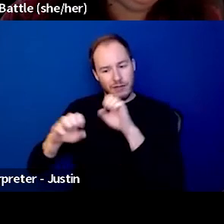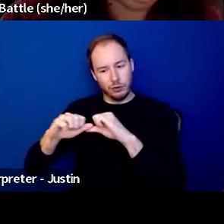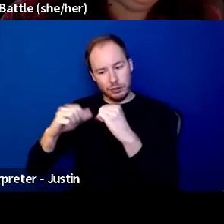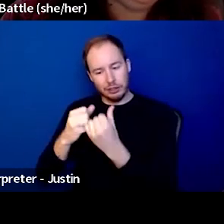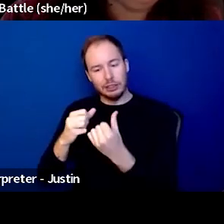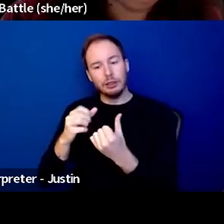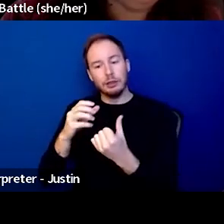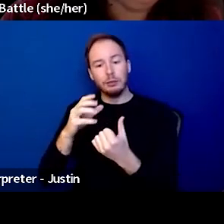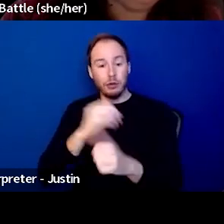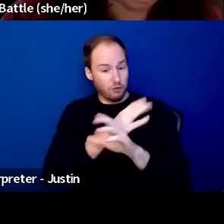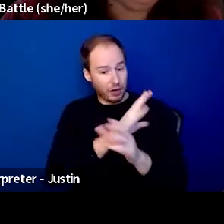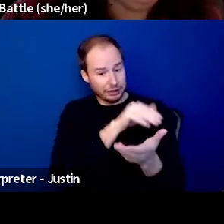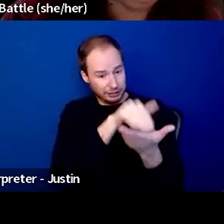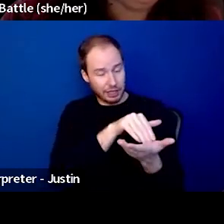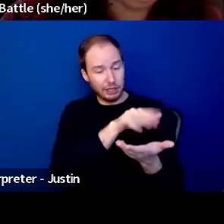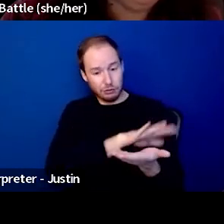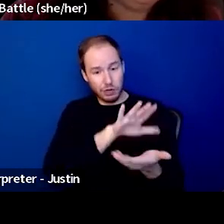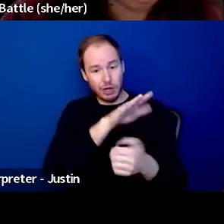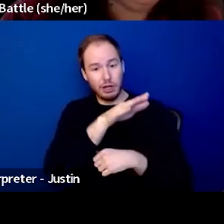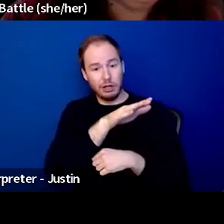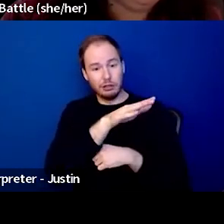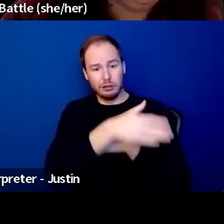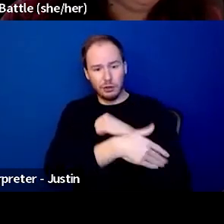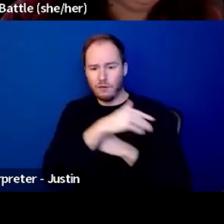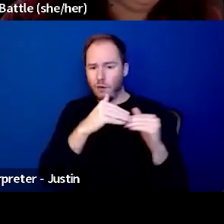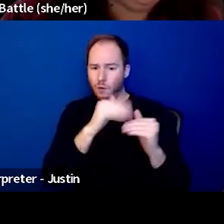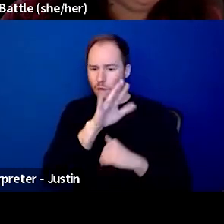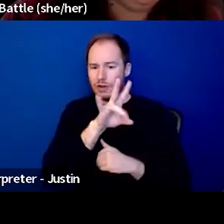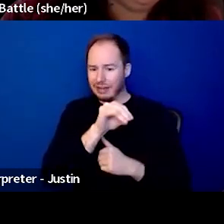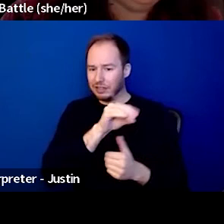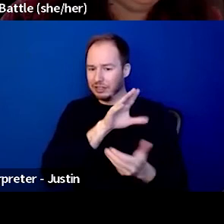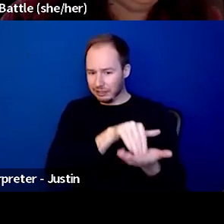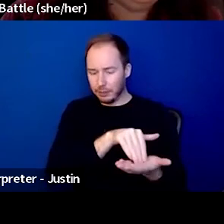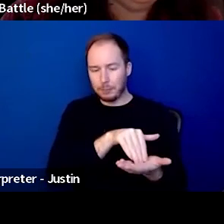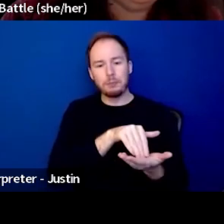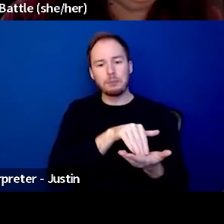but of the crisis centers across the country. We've had over 70 centers that have participated